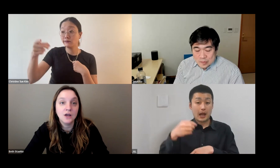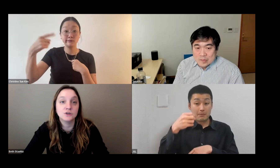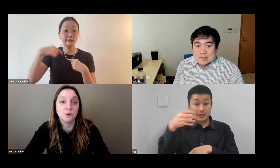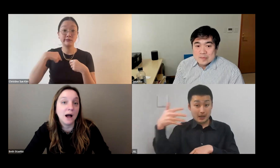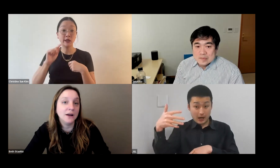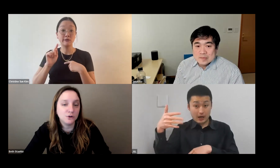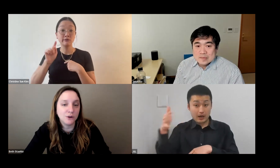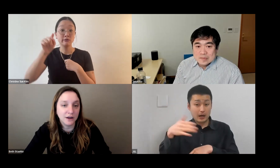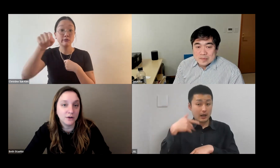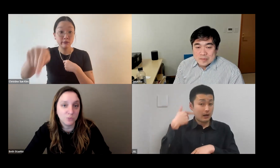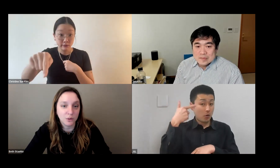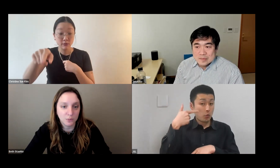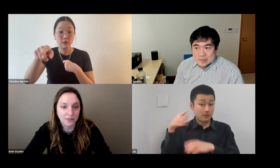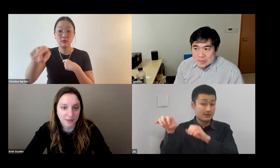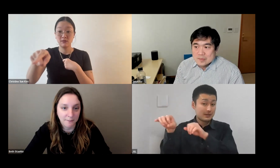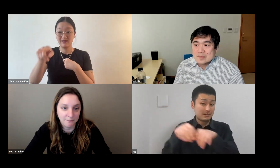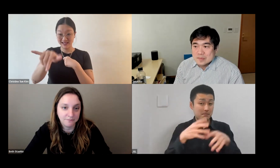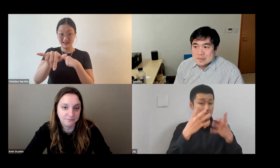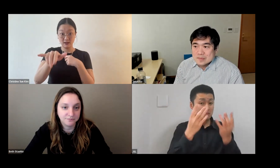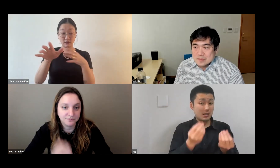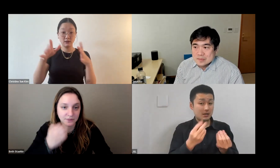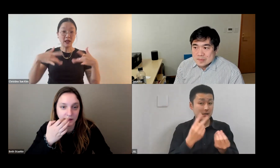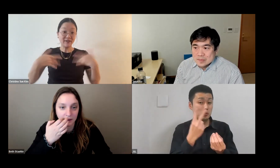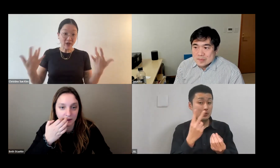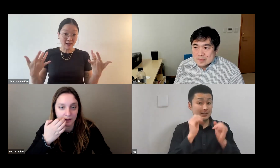So I knew I could work with them.